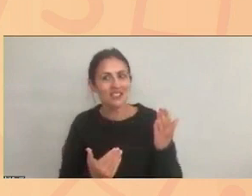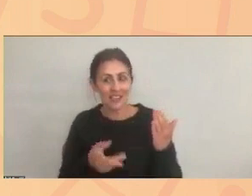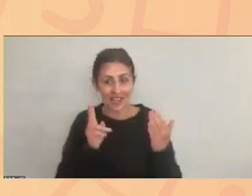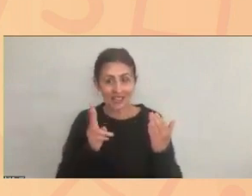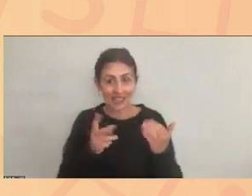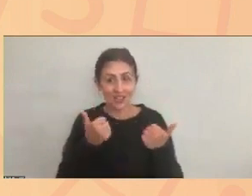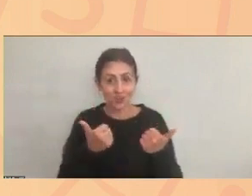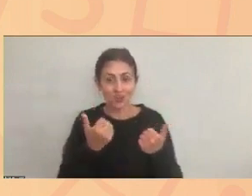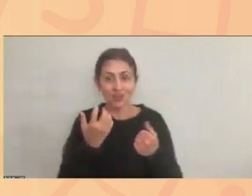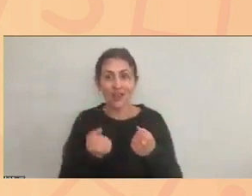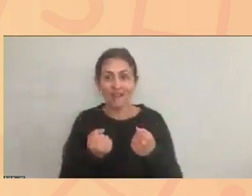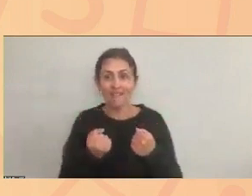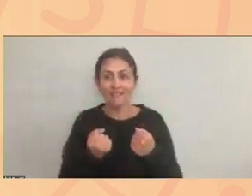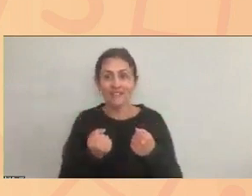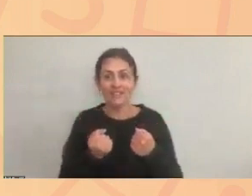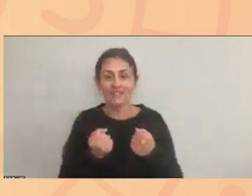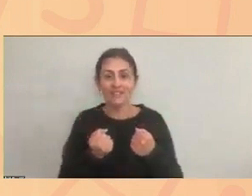that Patricia will show you after. OK.